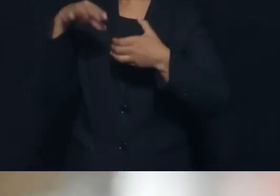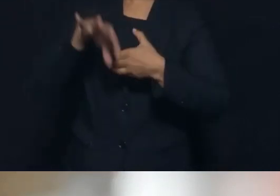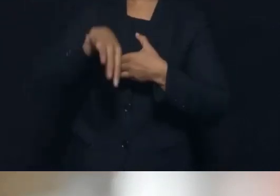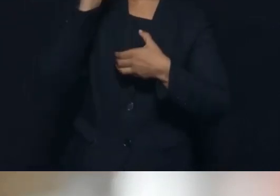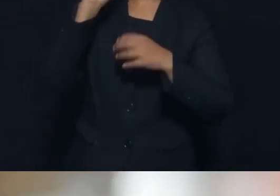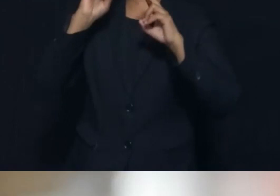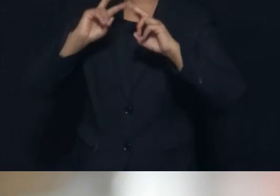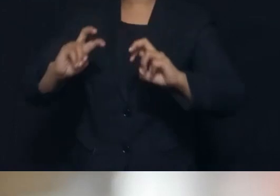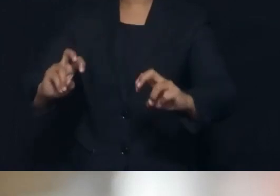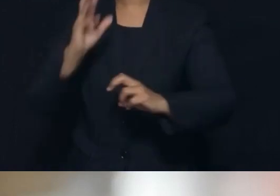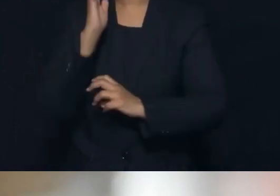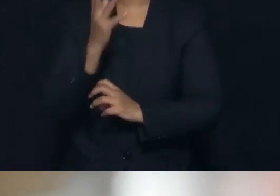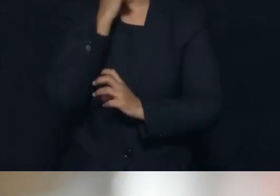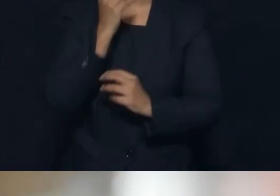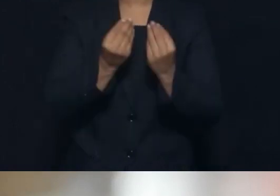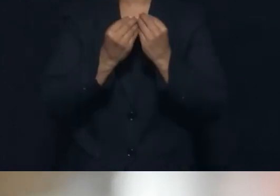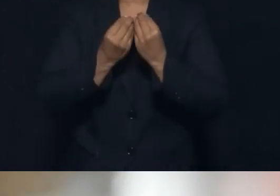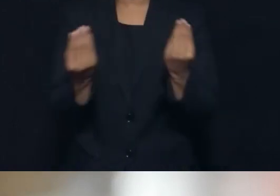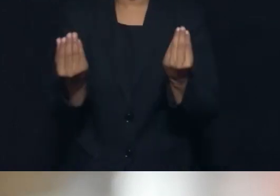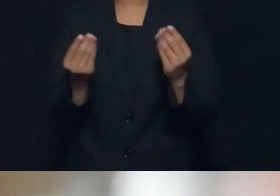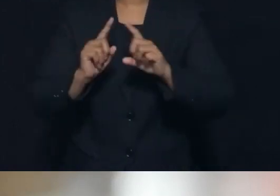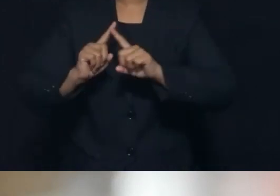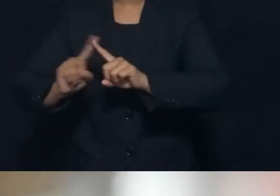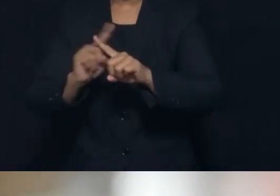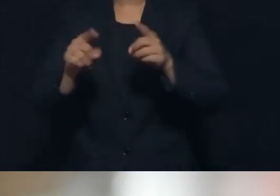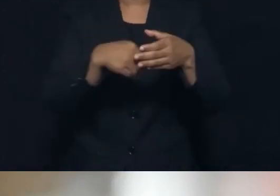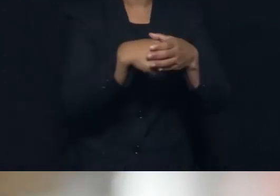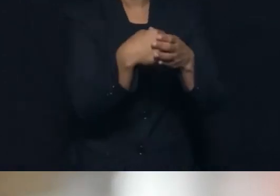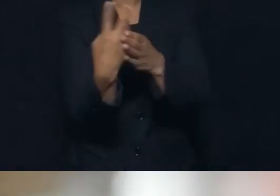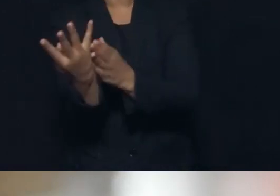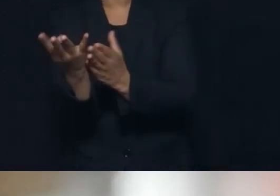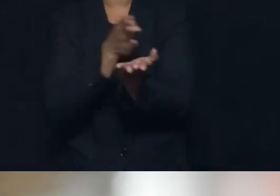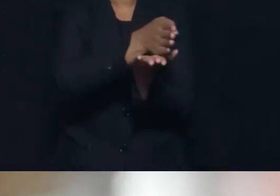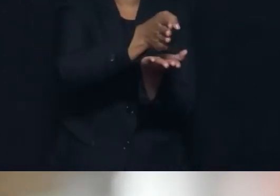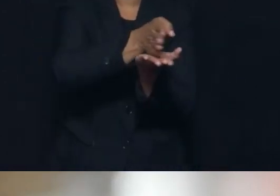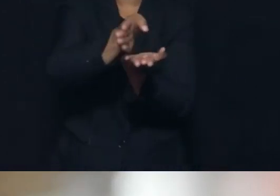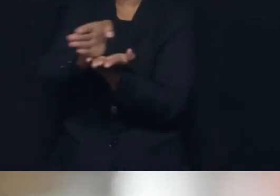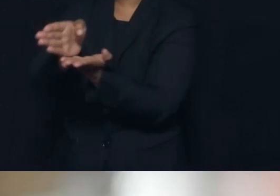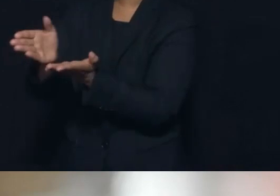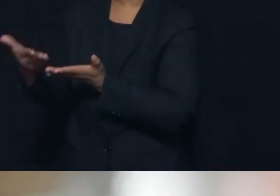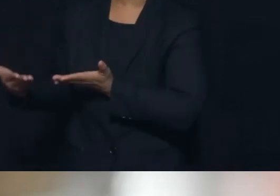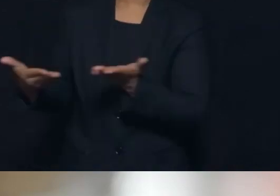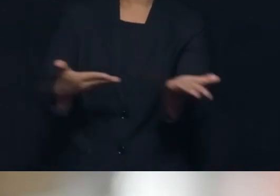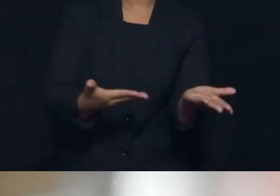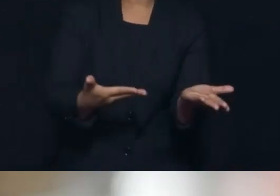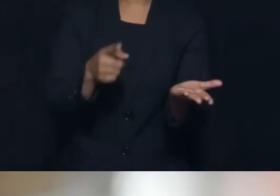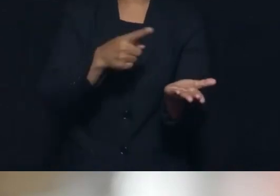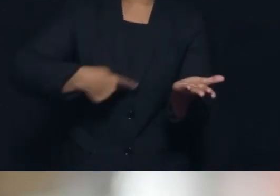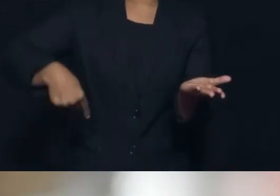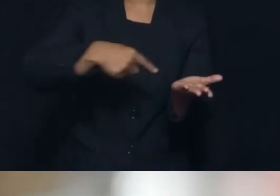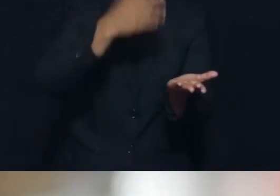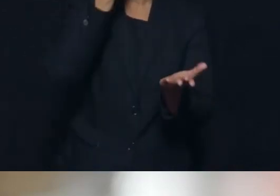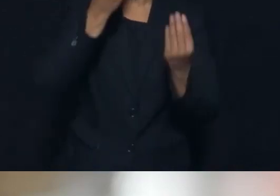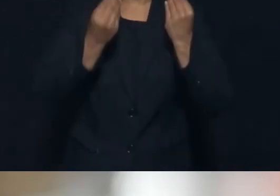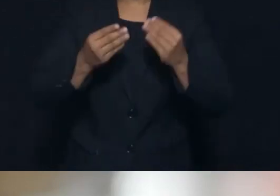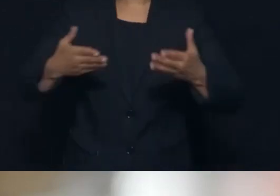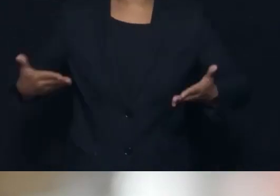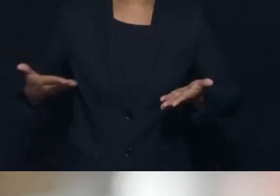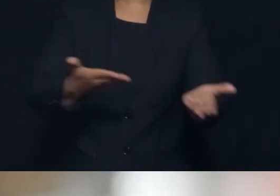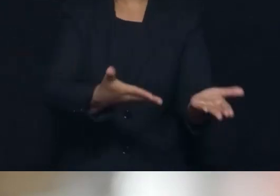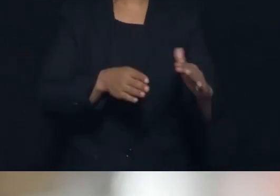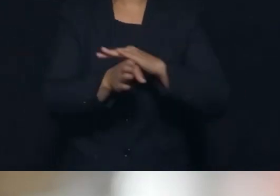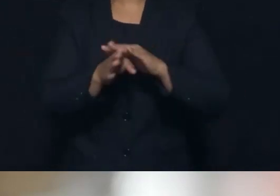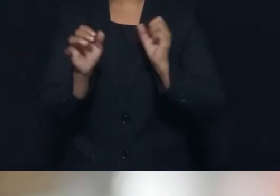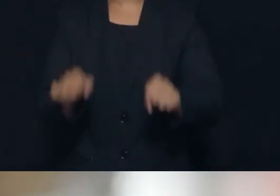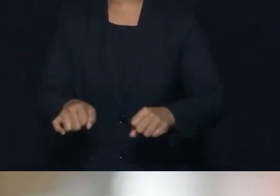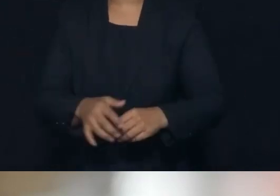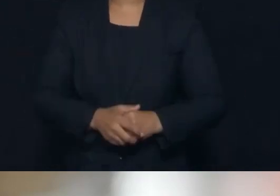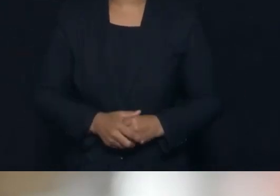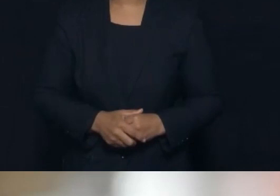The other model is, for the other organisations at European level is based on what they call